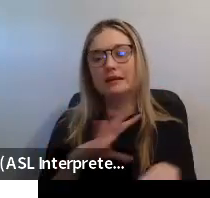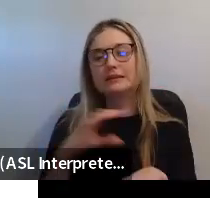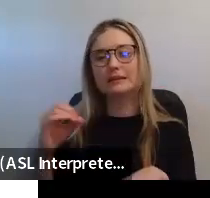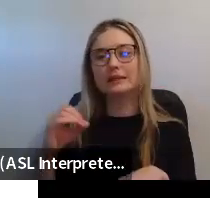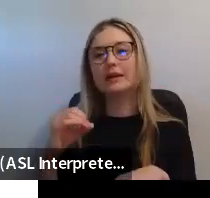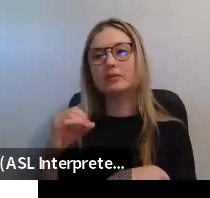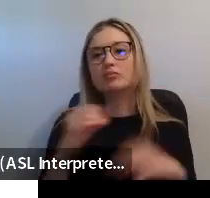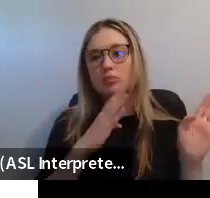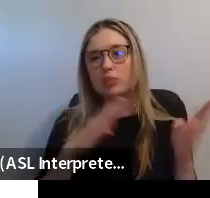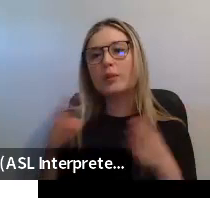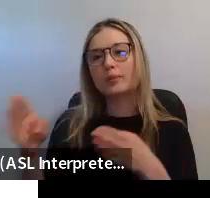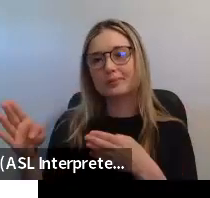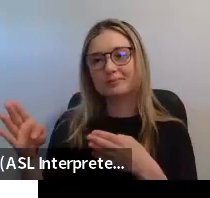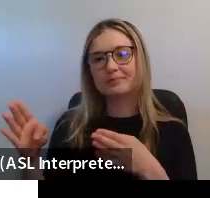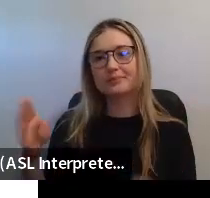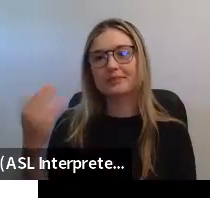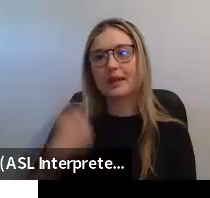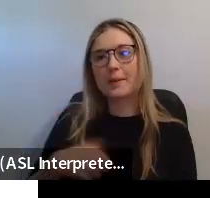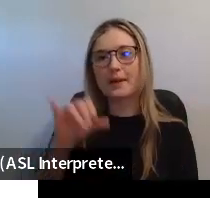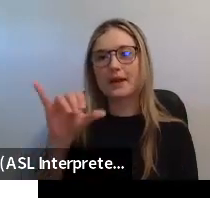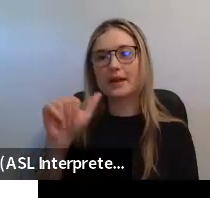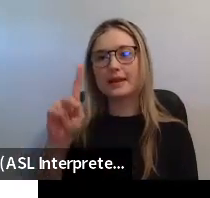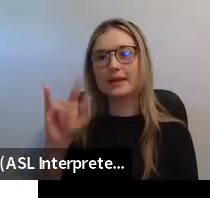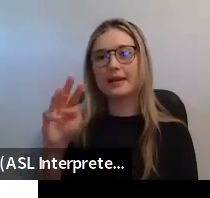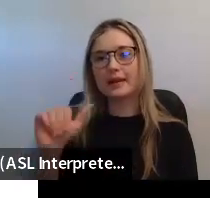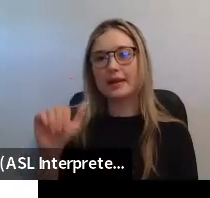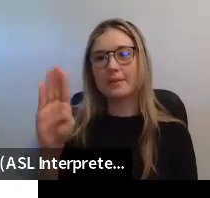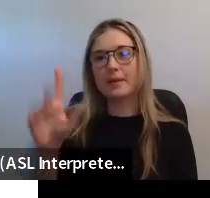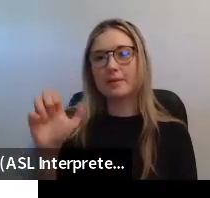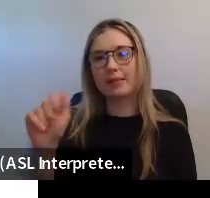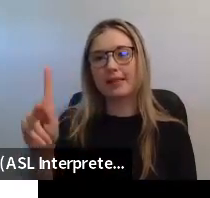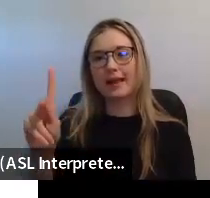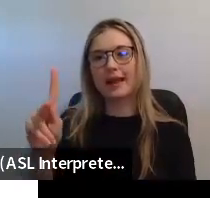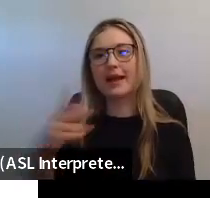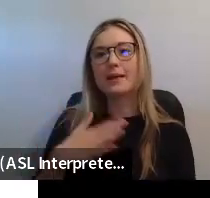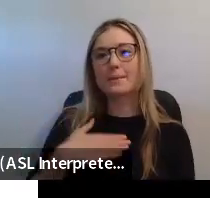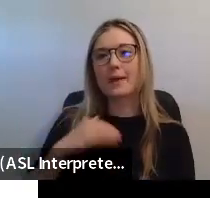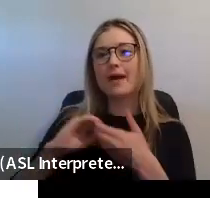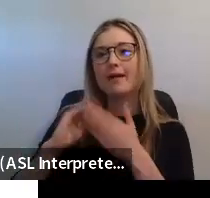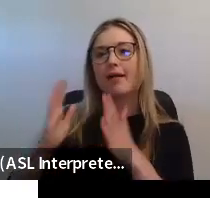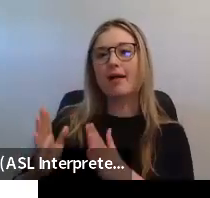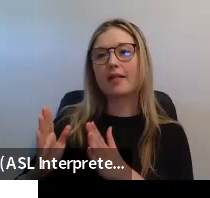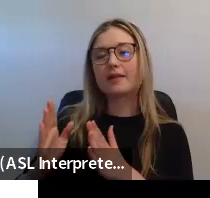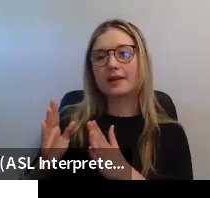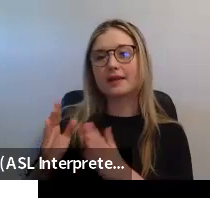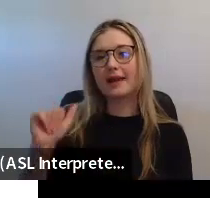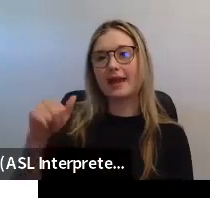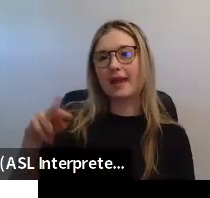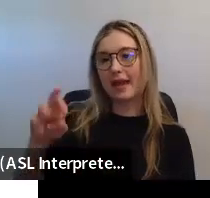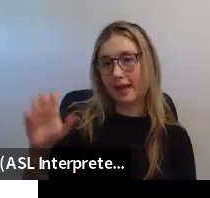I'm Yakima Black, and my colleagues joining me for this presentation is April. Back!